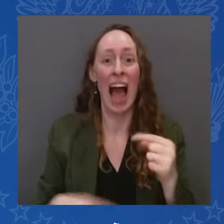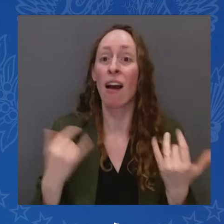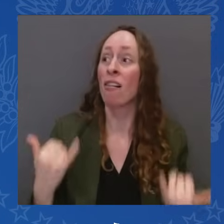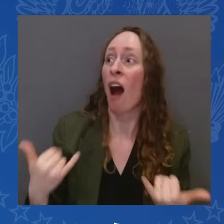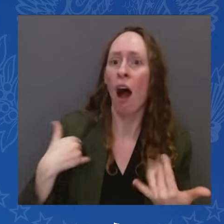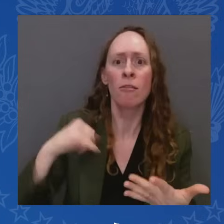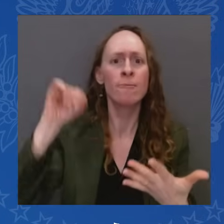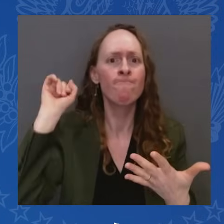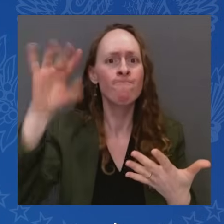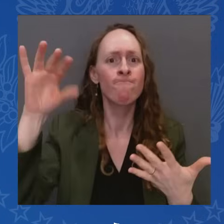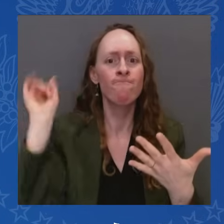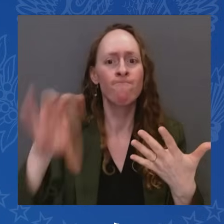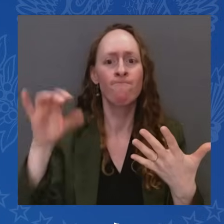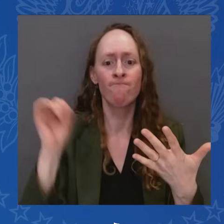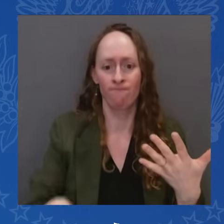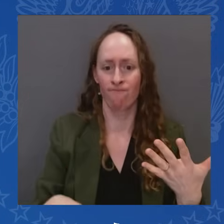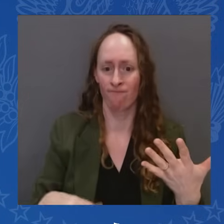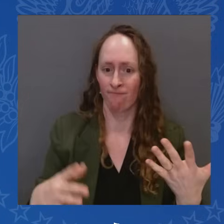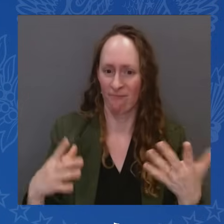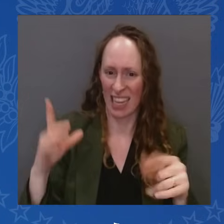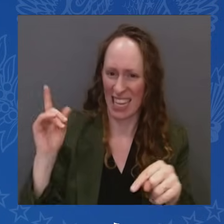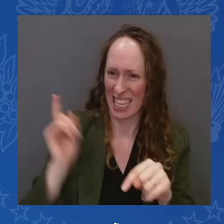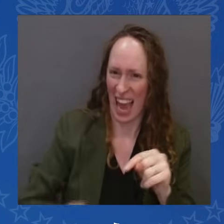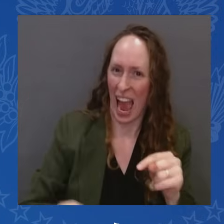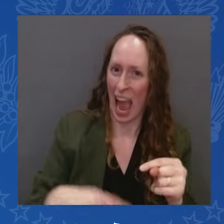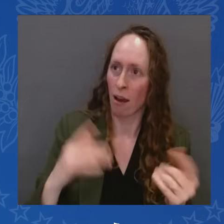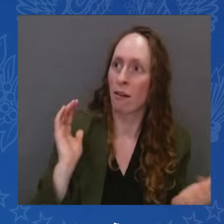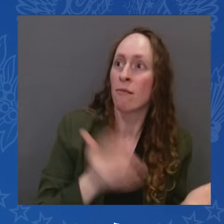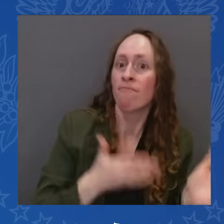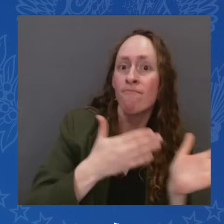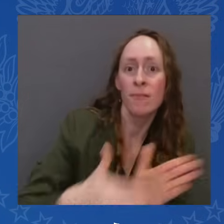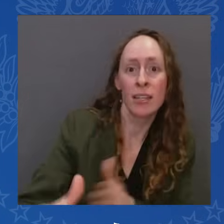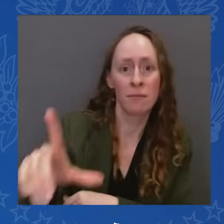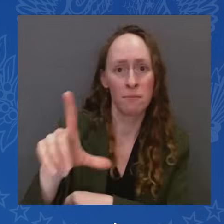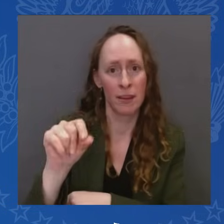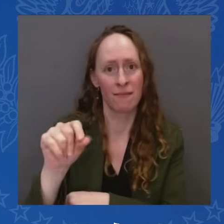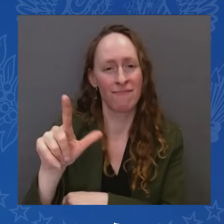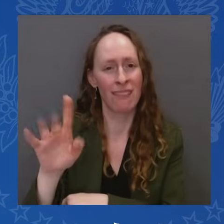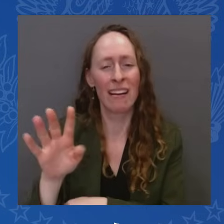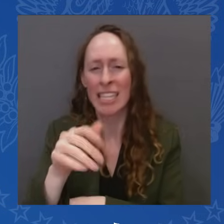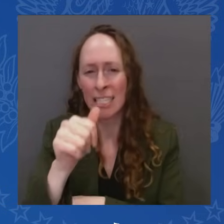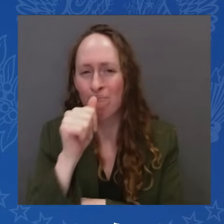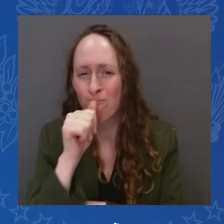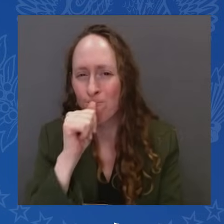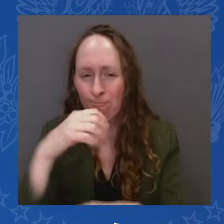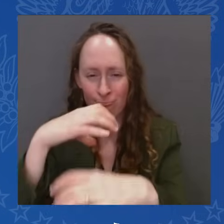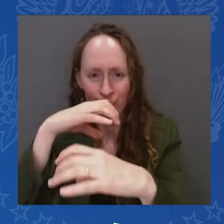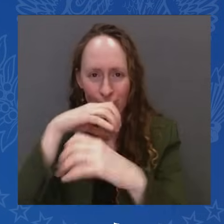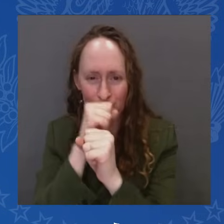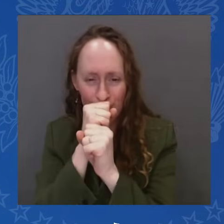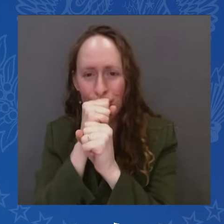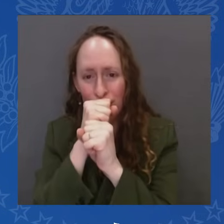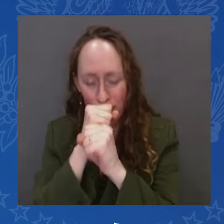If I heard what I want, I've heard a lot. Surely, I told what I wanted to. I feel and experience